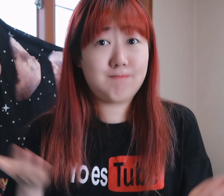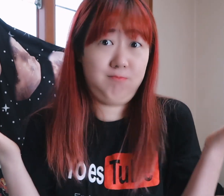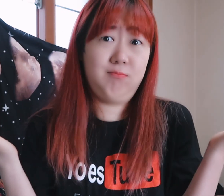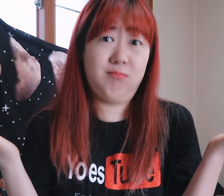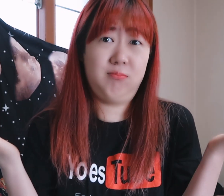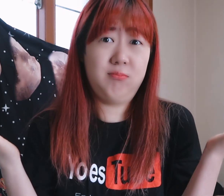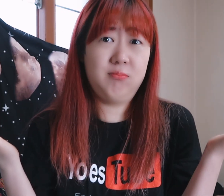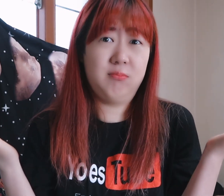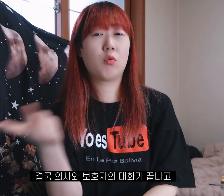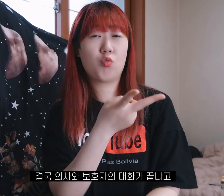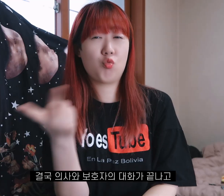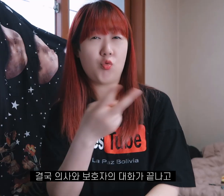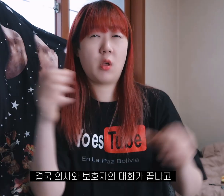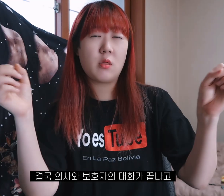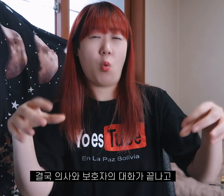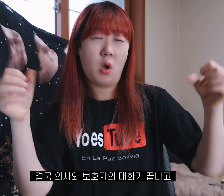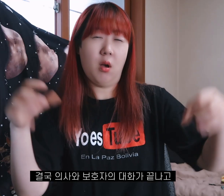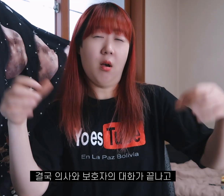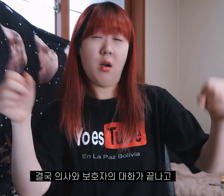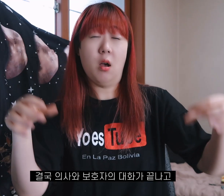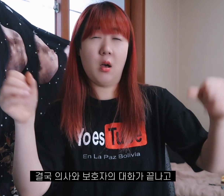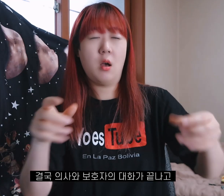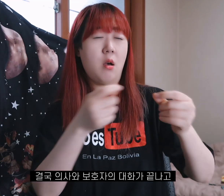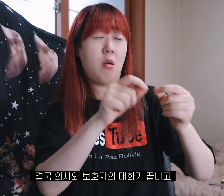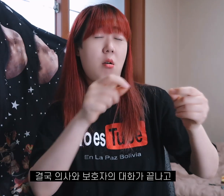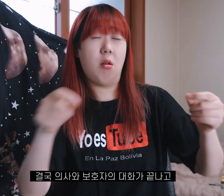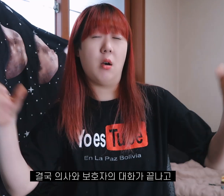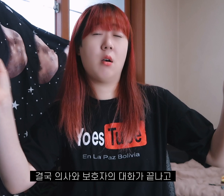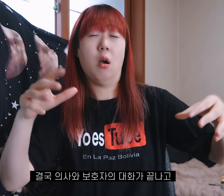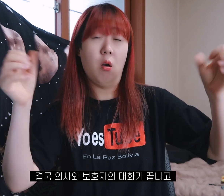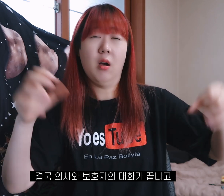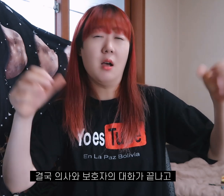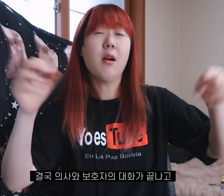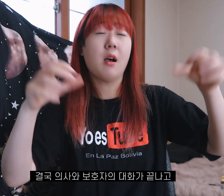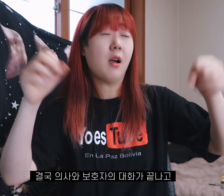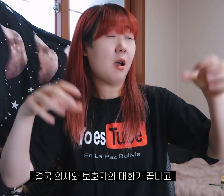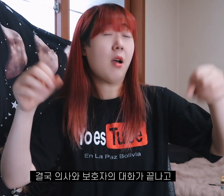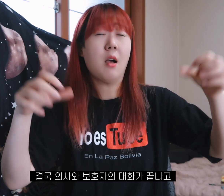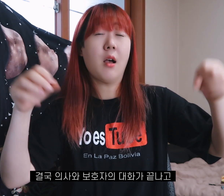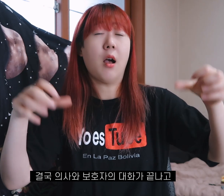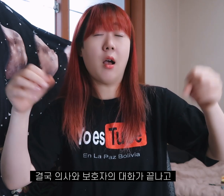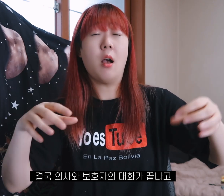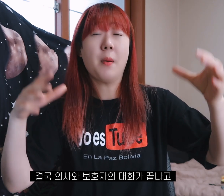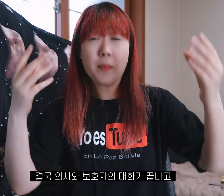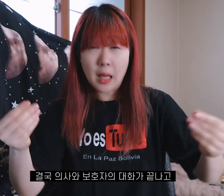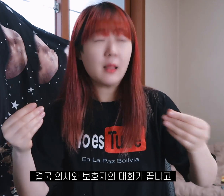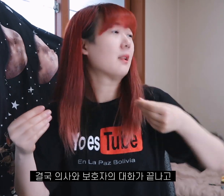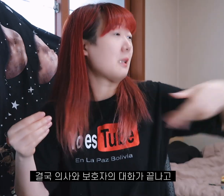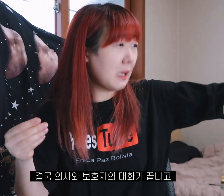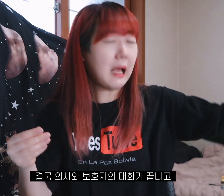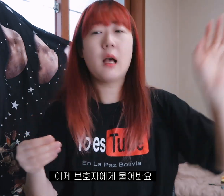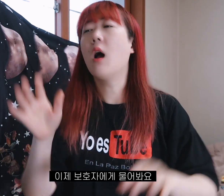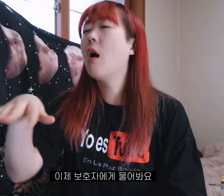Finally, the conversation between the doctor and the guardian is over,